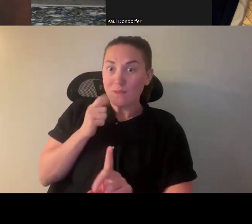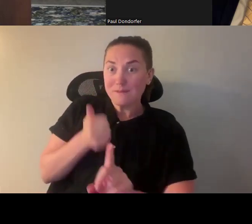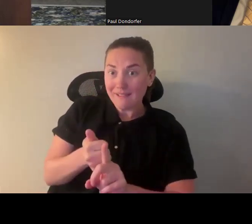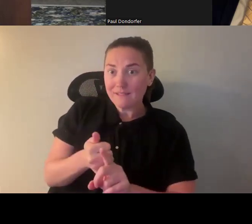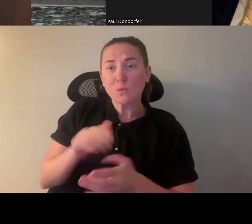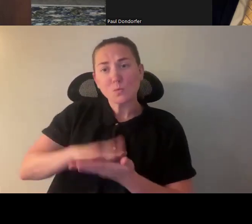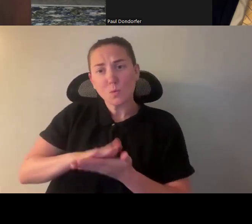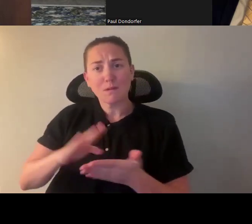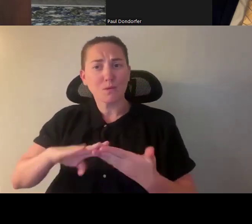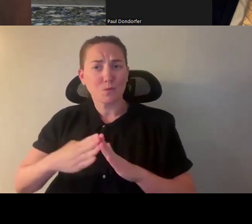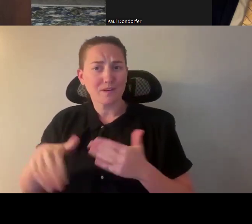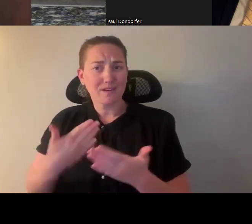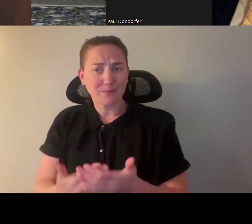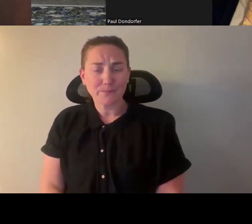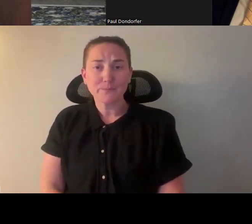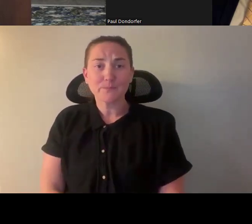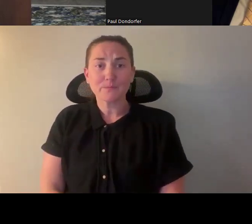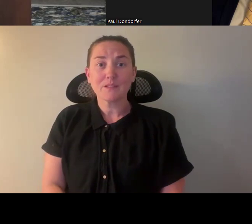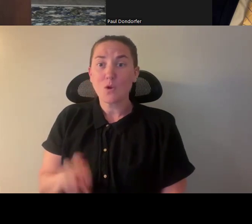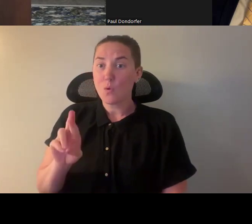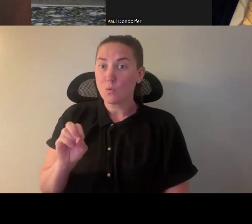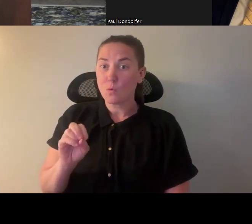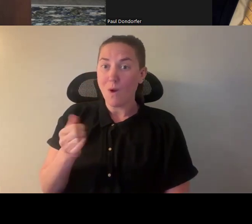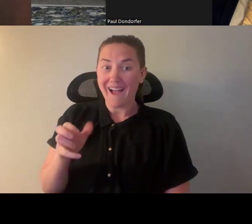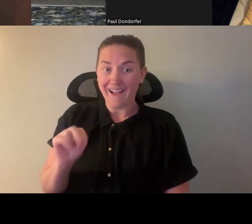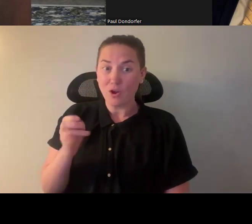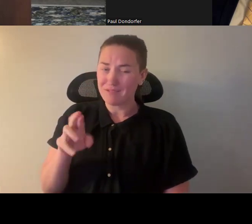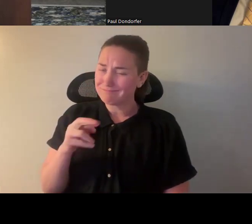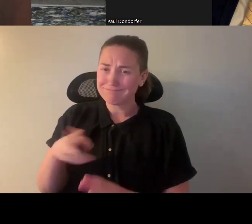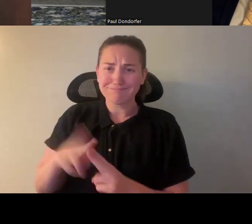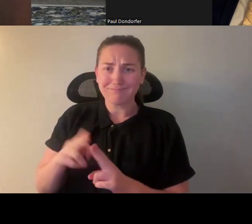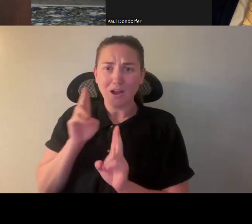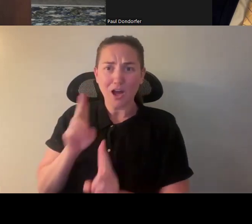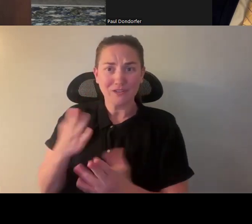community And whereas Rohan Calder has achieved the highest honor in New York State High School